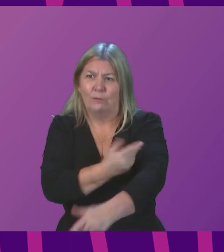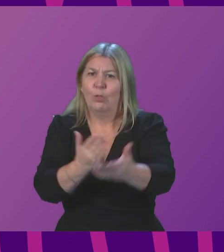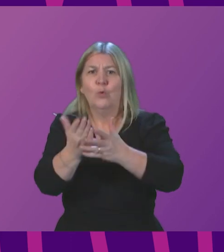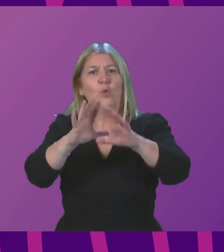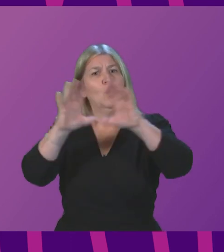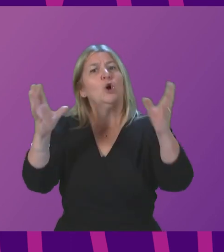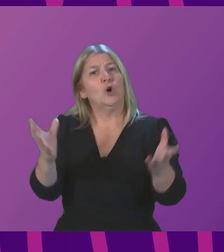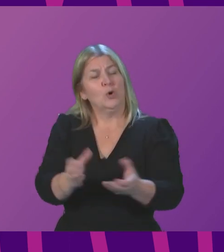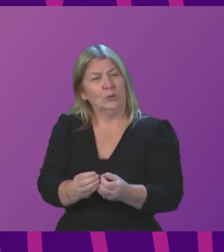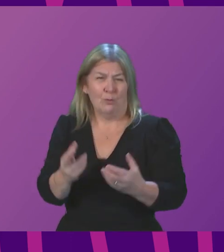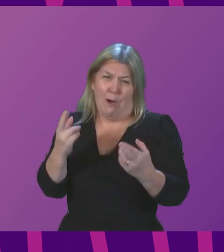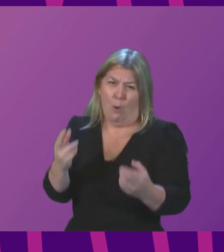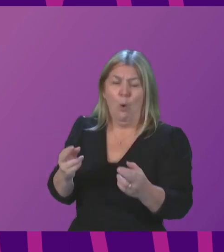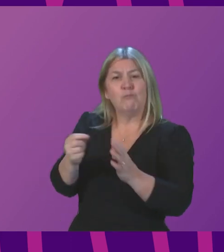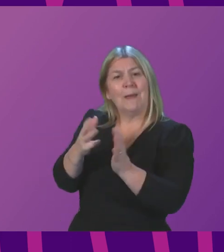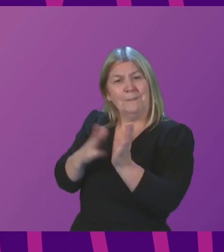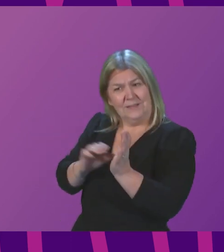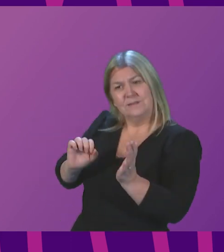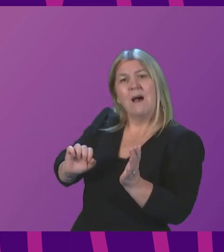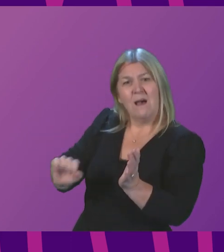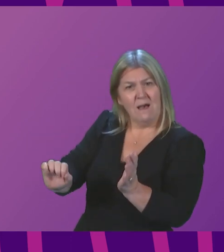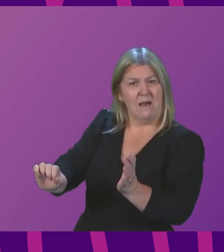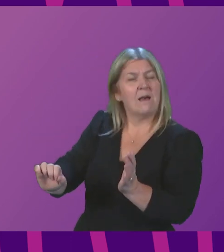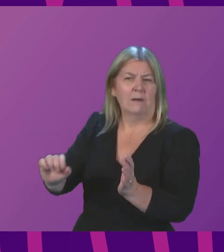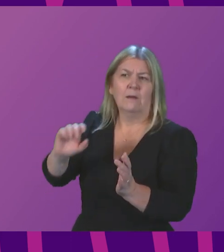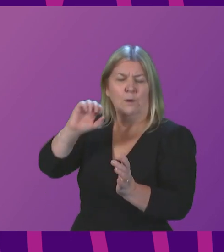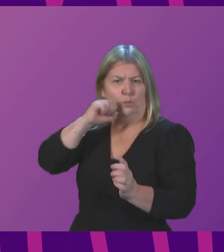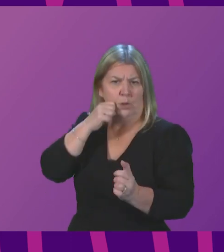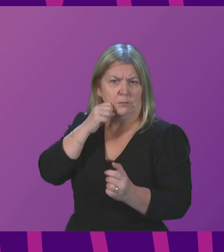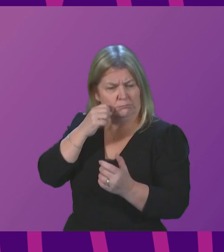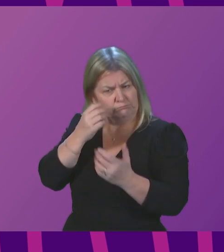seriously my letter and the calls that are being made more widely. The Scottish Government